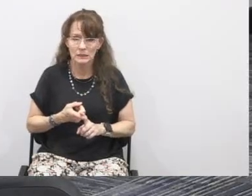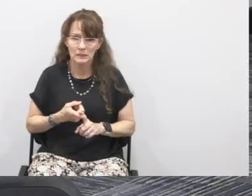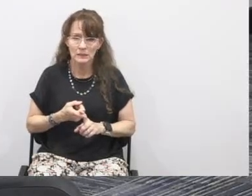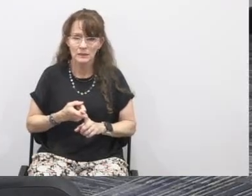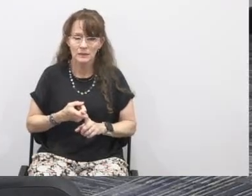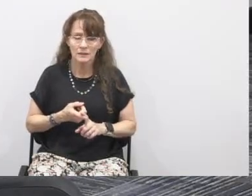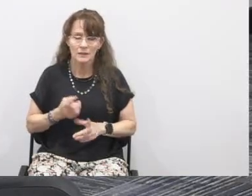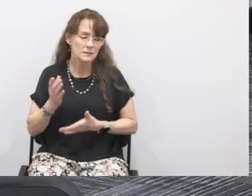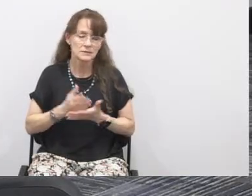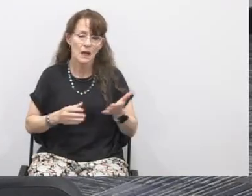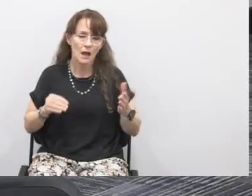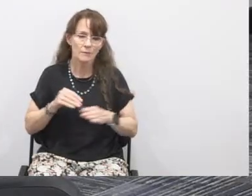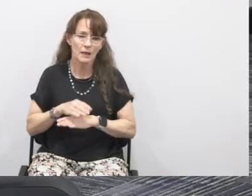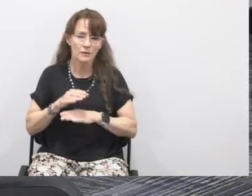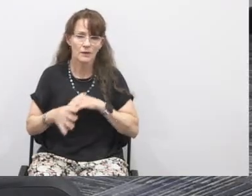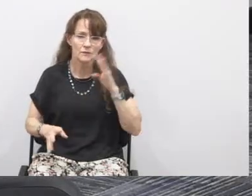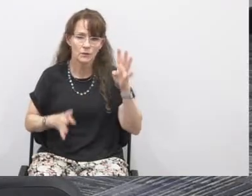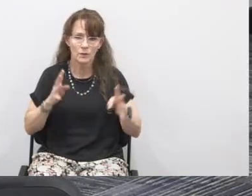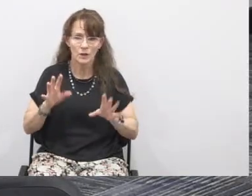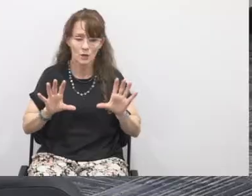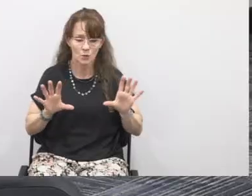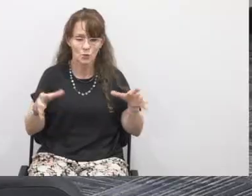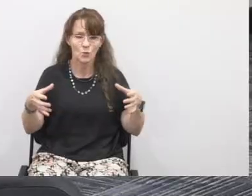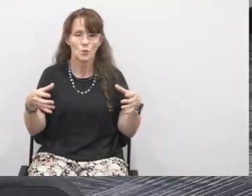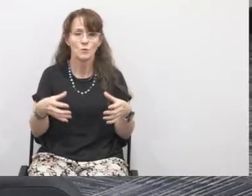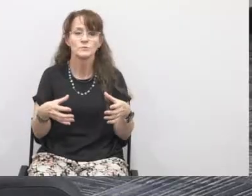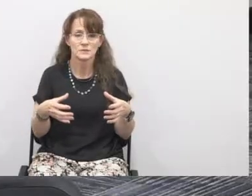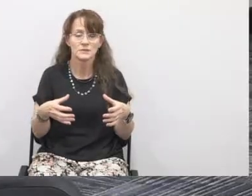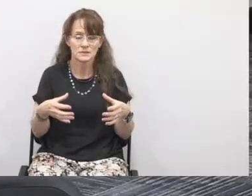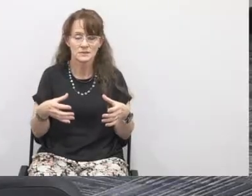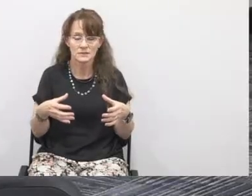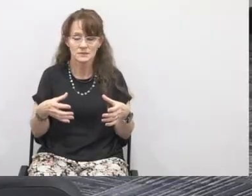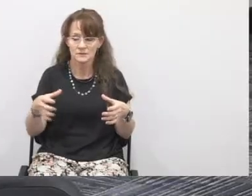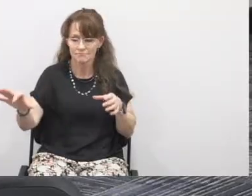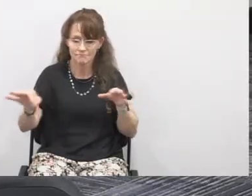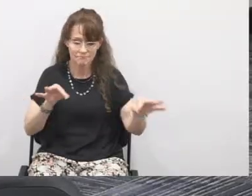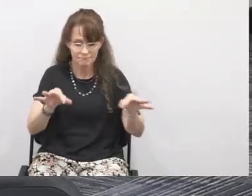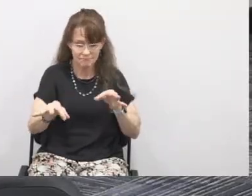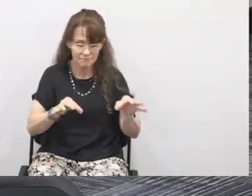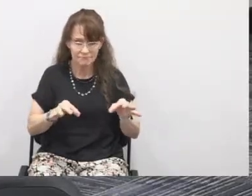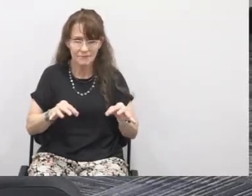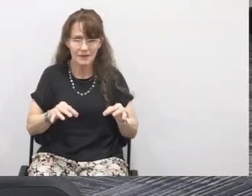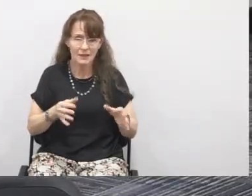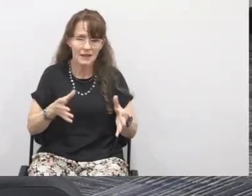some counselors have created groups where, you know, they can facilitate friendship activities